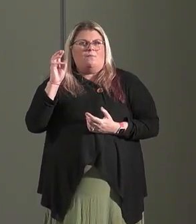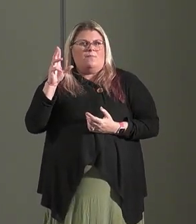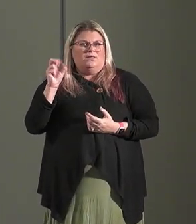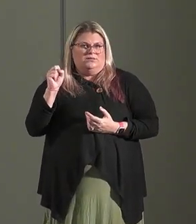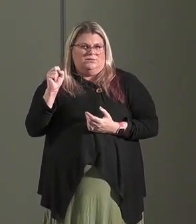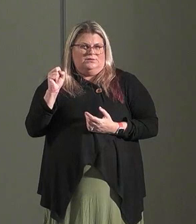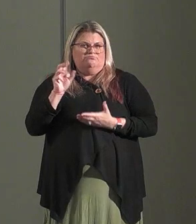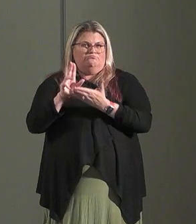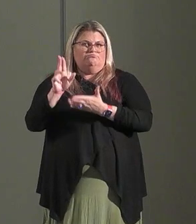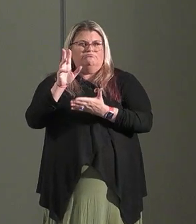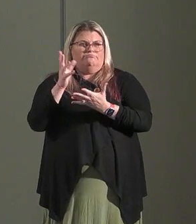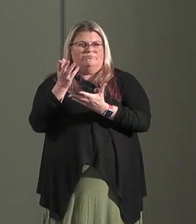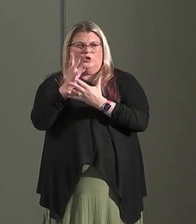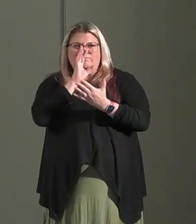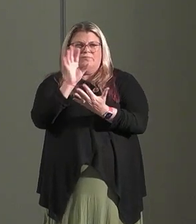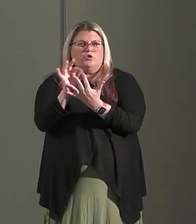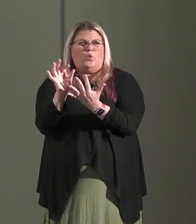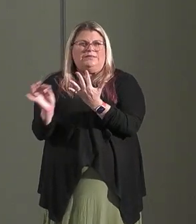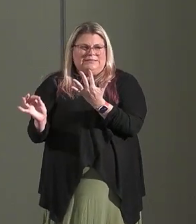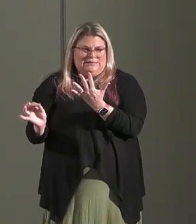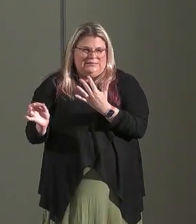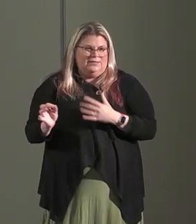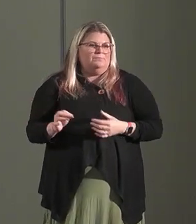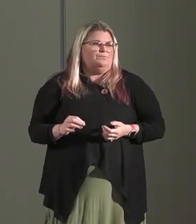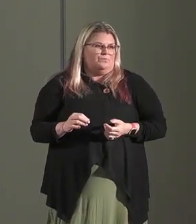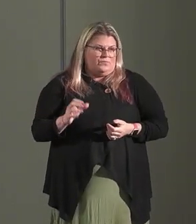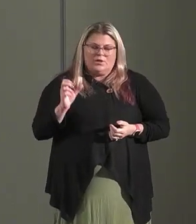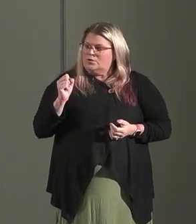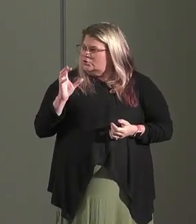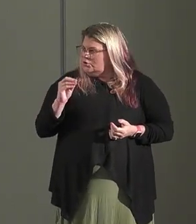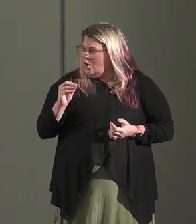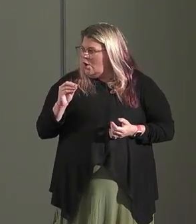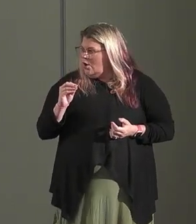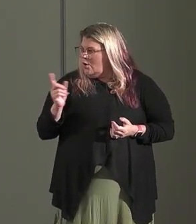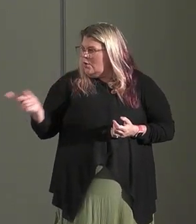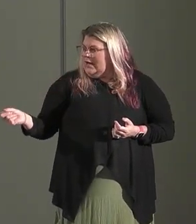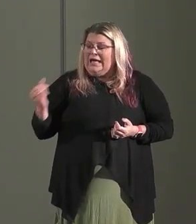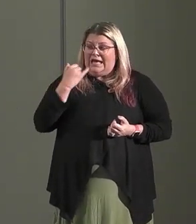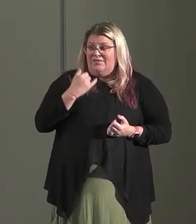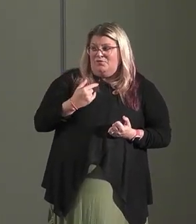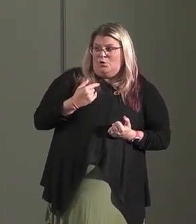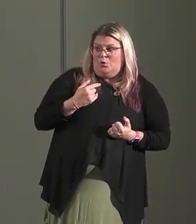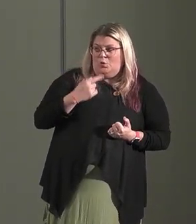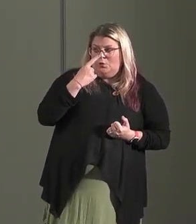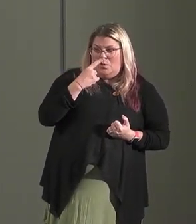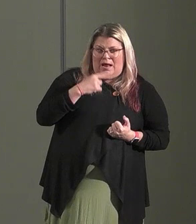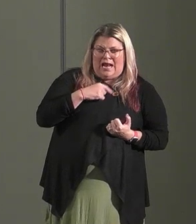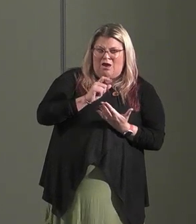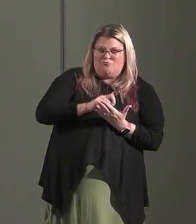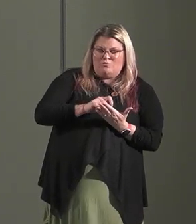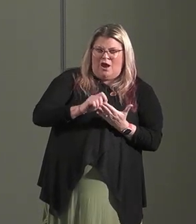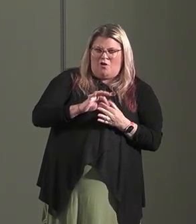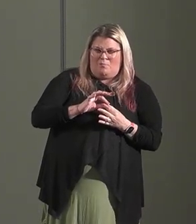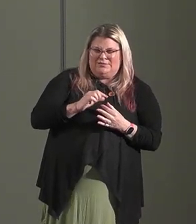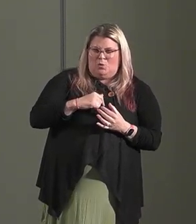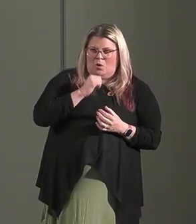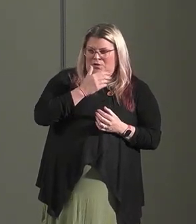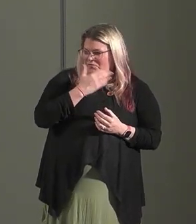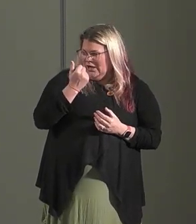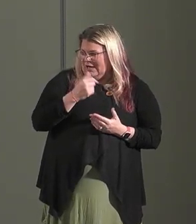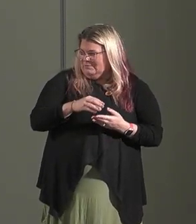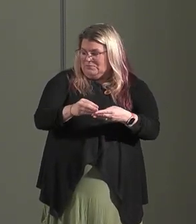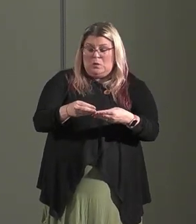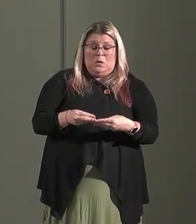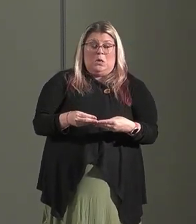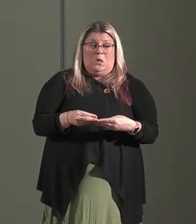If you indulge me I wrote down comments so I would not forget. So I will be looking at